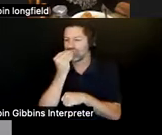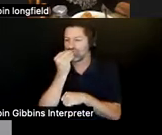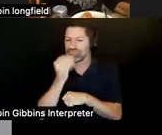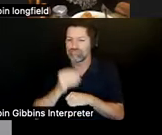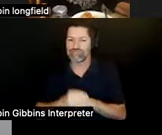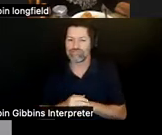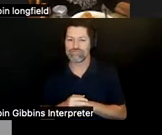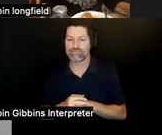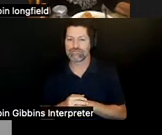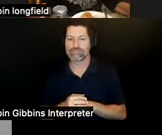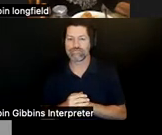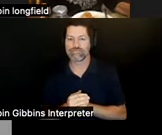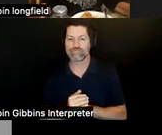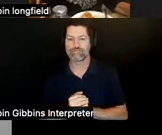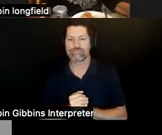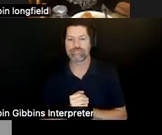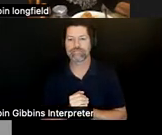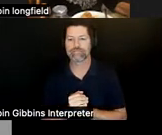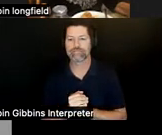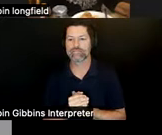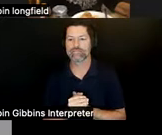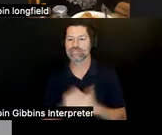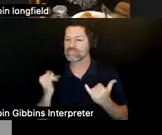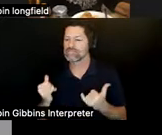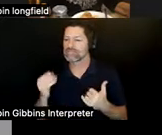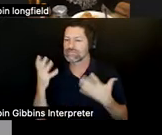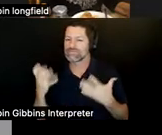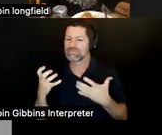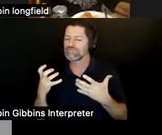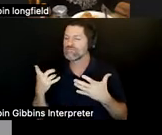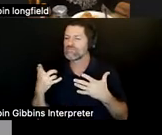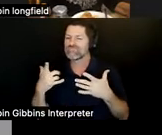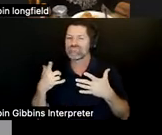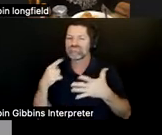19:16:03 open. I'm going to explain what all of these things are okay.